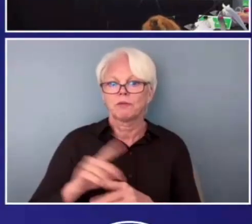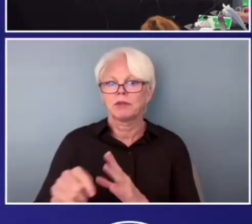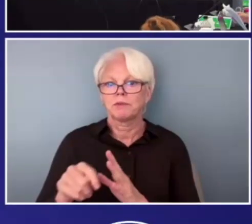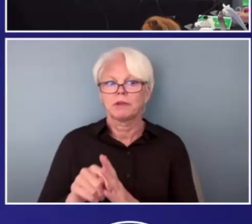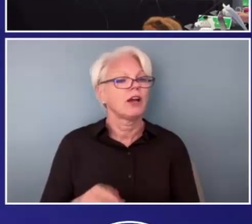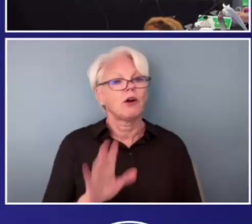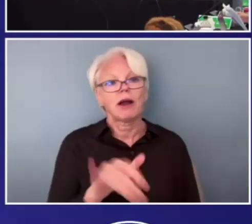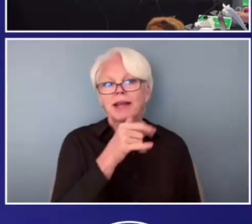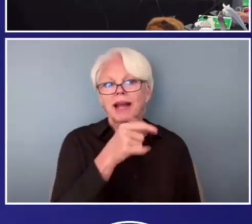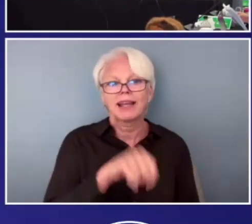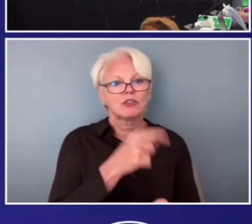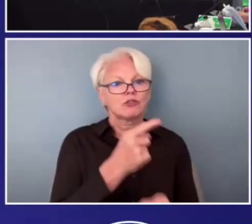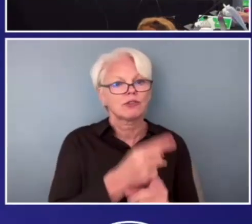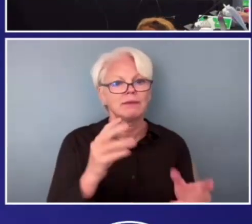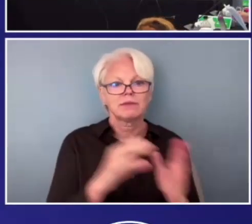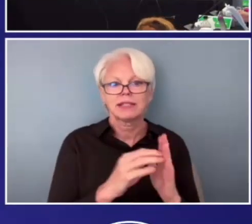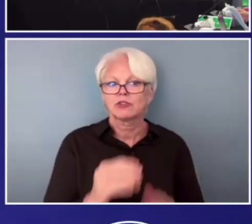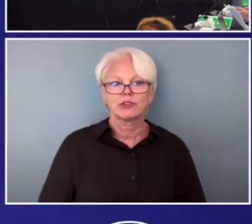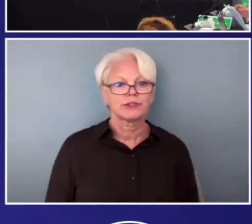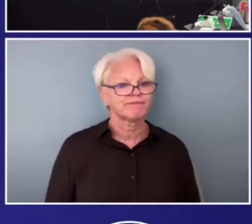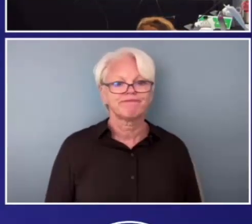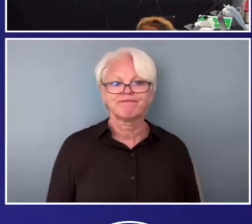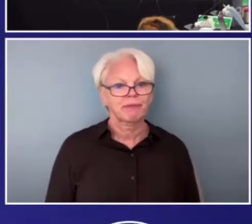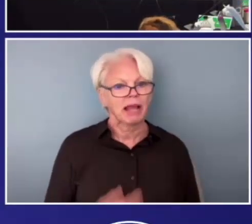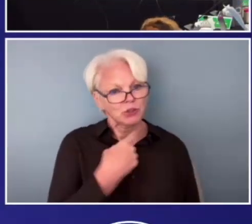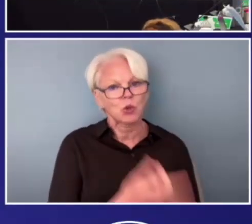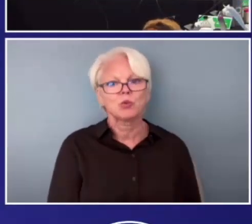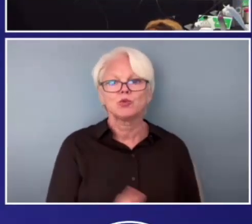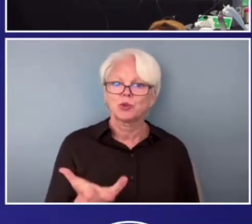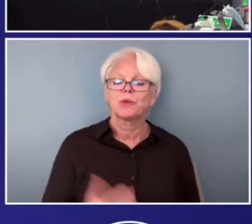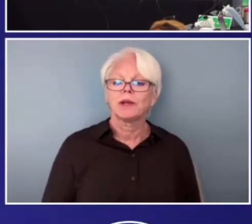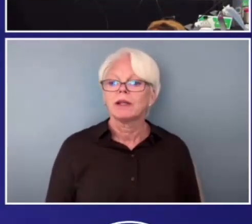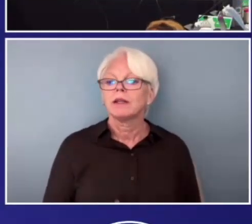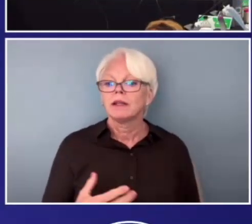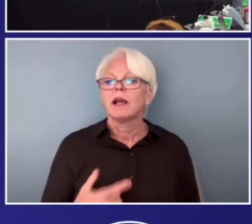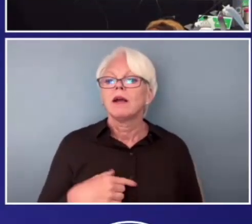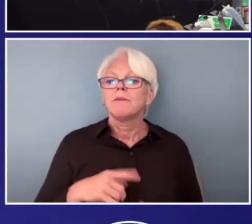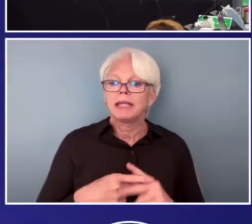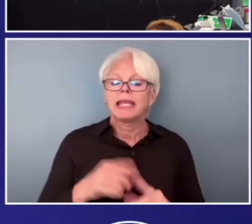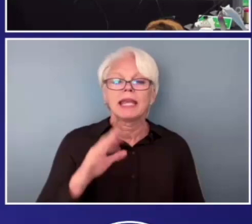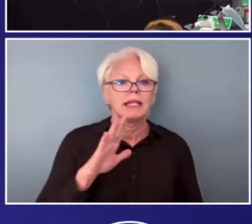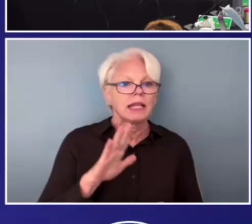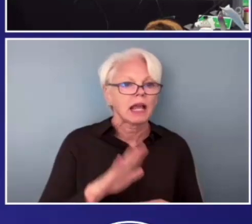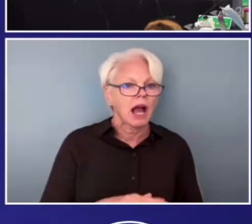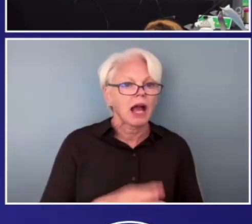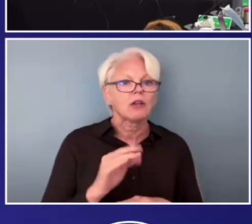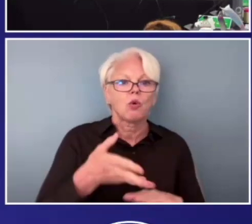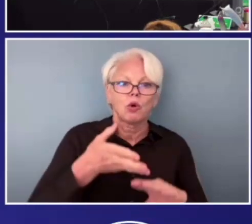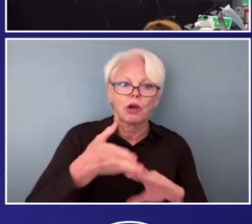Not in the right part. Okay. Beginning on, on or after July 1,